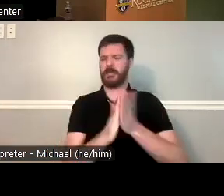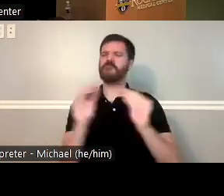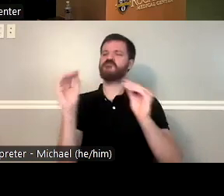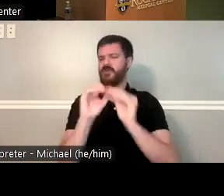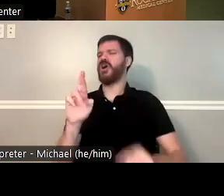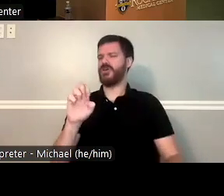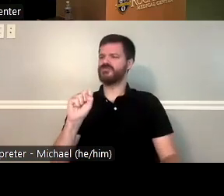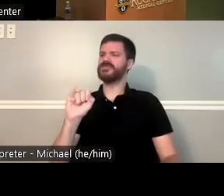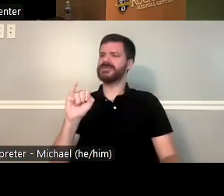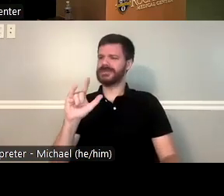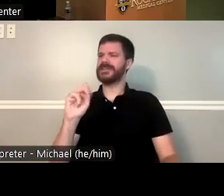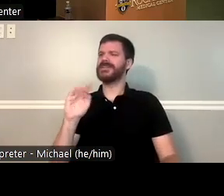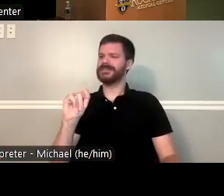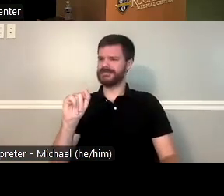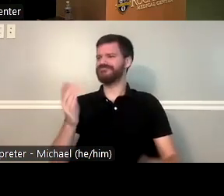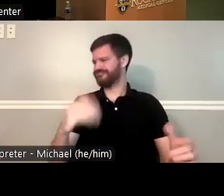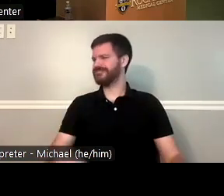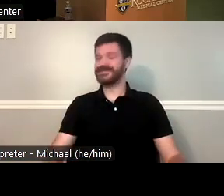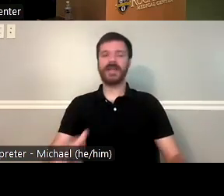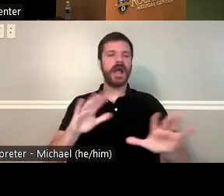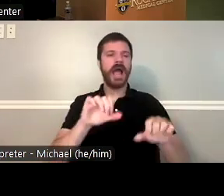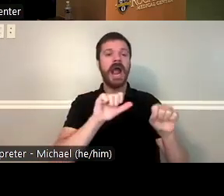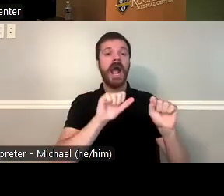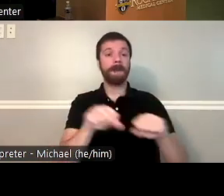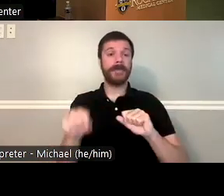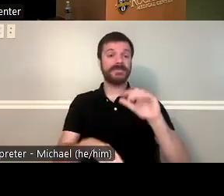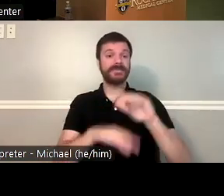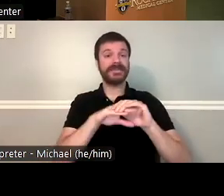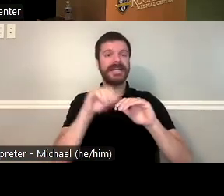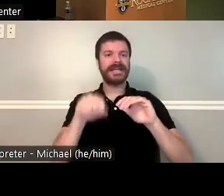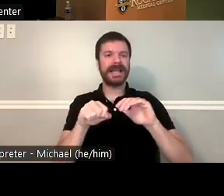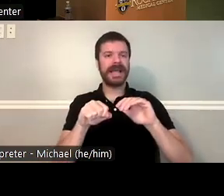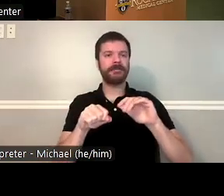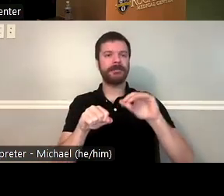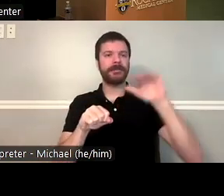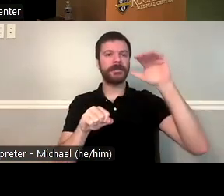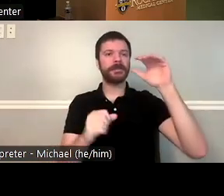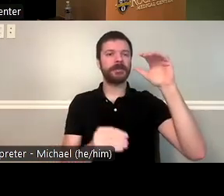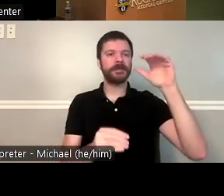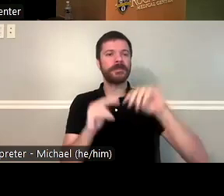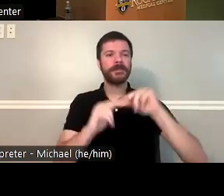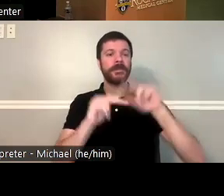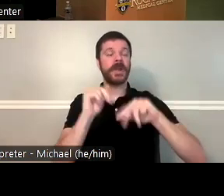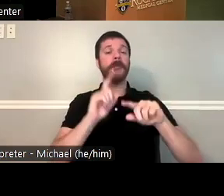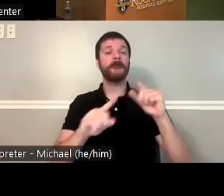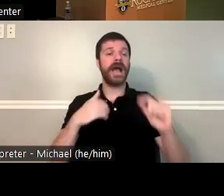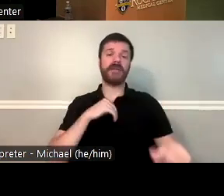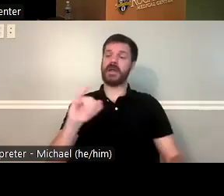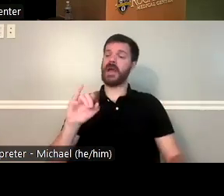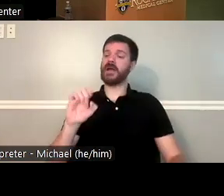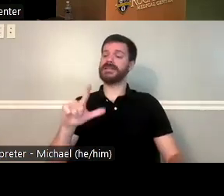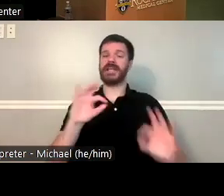that the capacities can be built but no one is going to be the ideal family but everybody in my